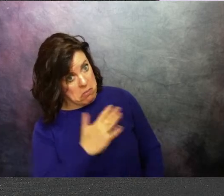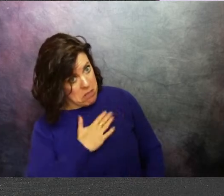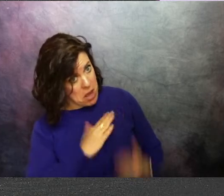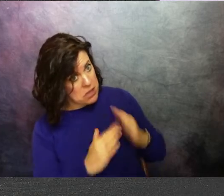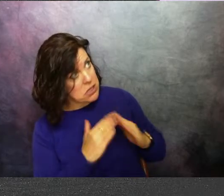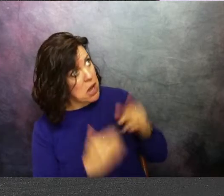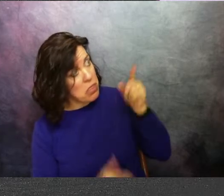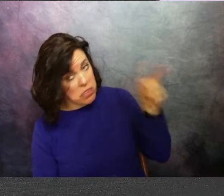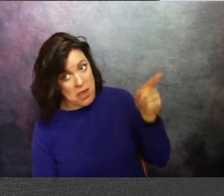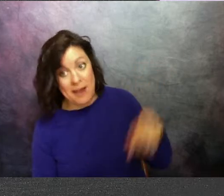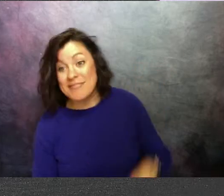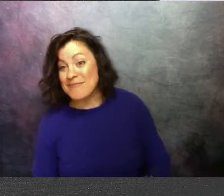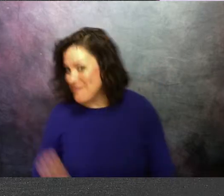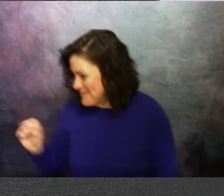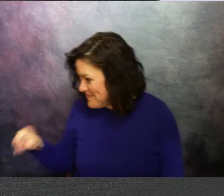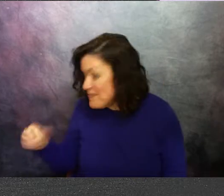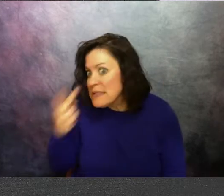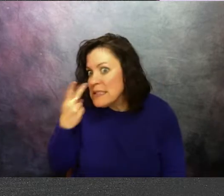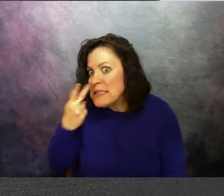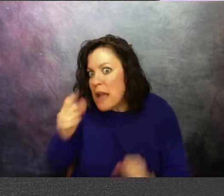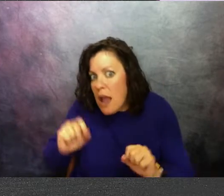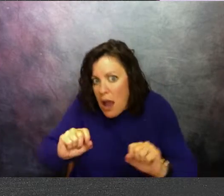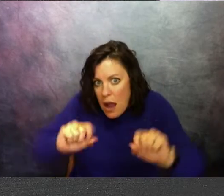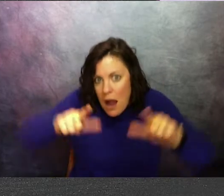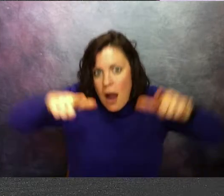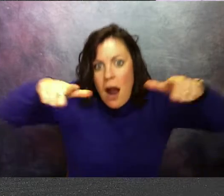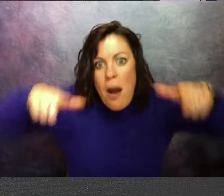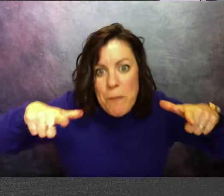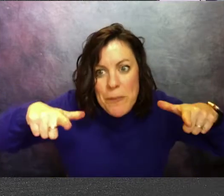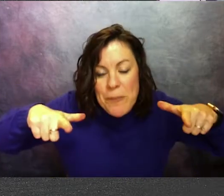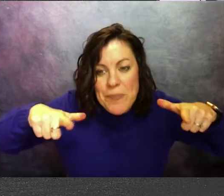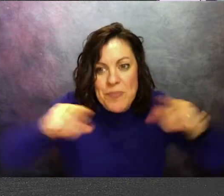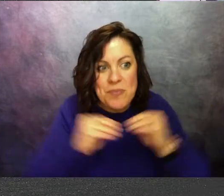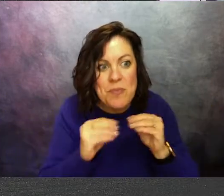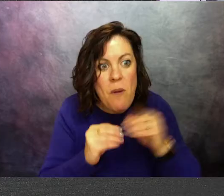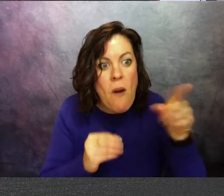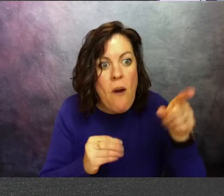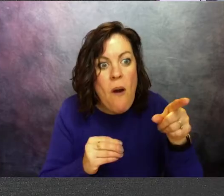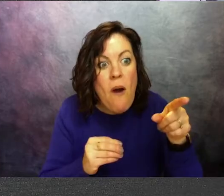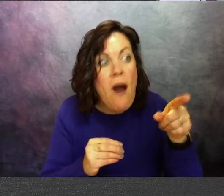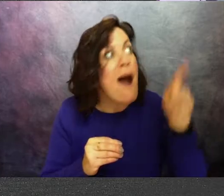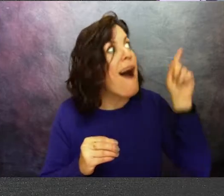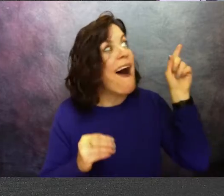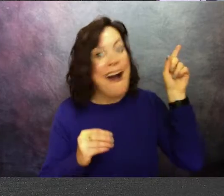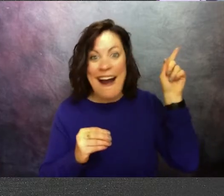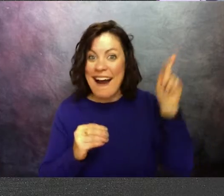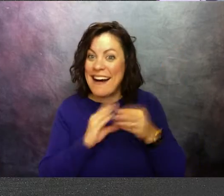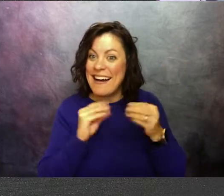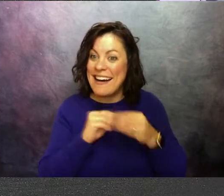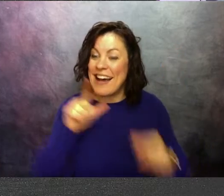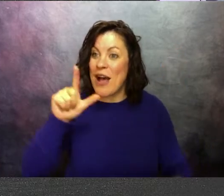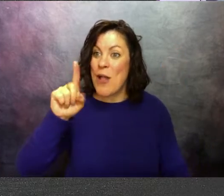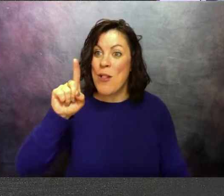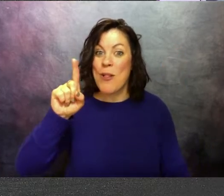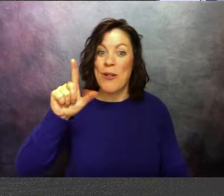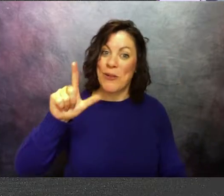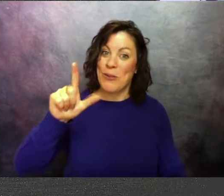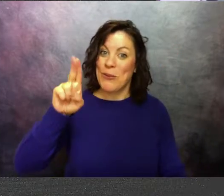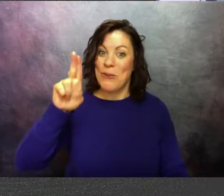Right. So let's look next. So you'll see your town. There it is. Lula's town.